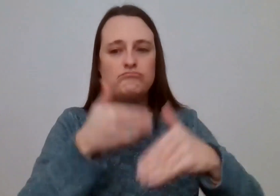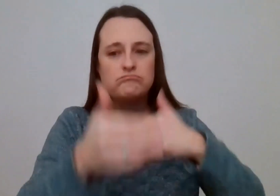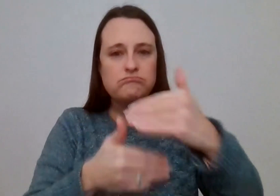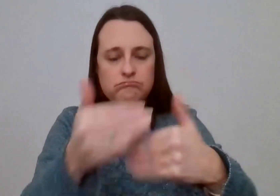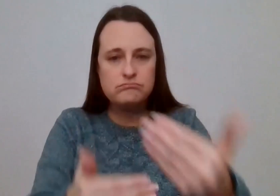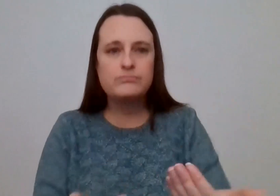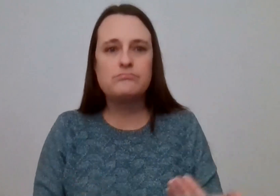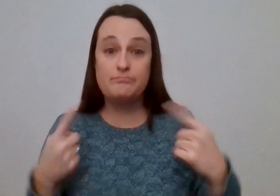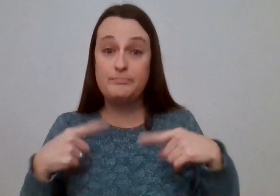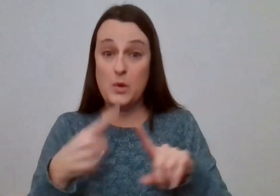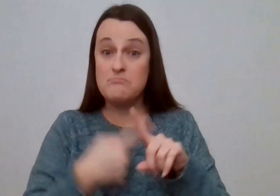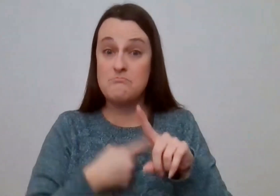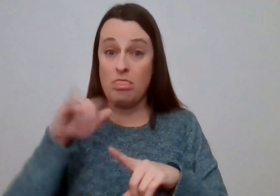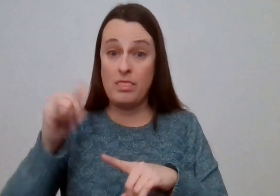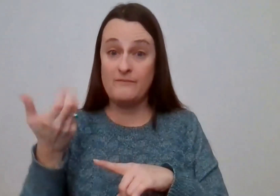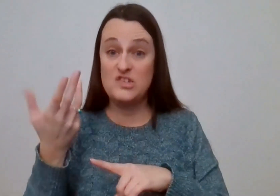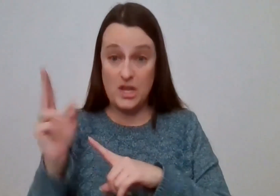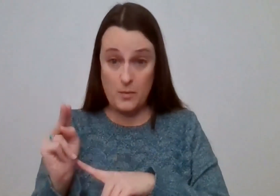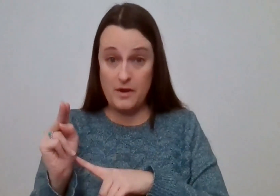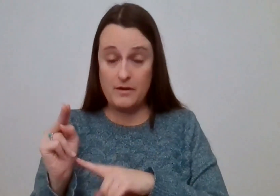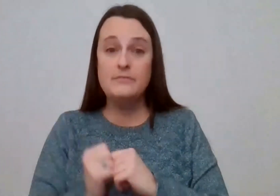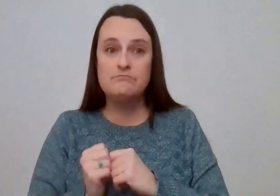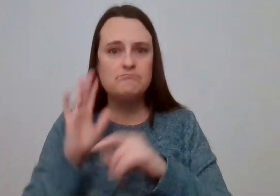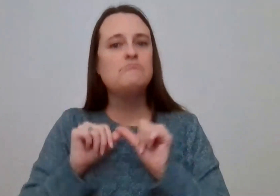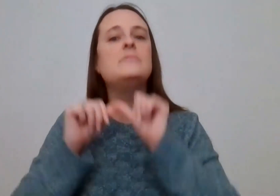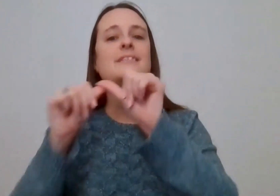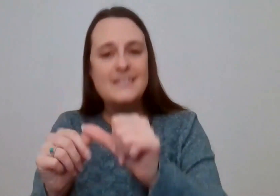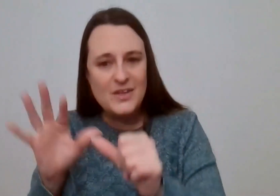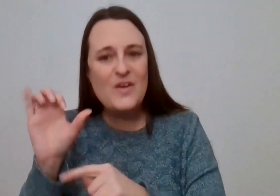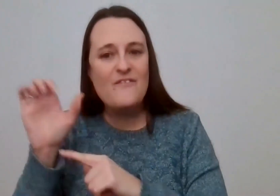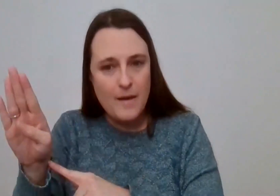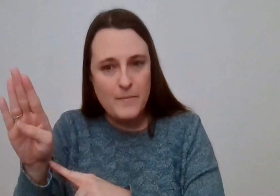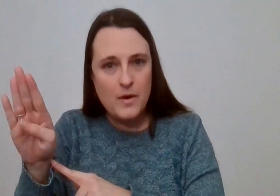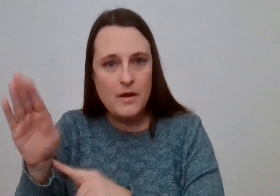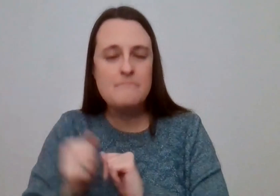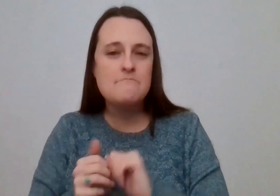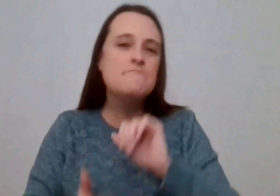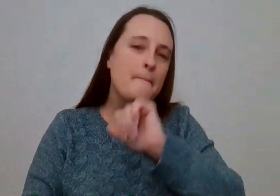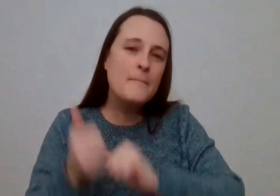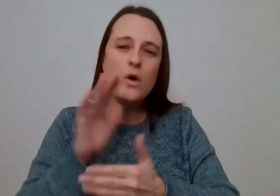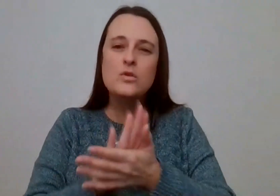the month of january it will go into february most schools will probably finish right around february